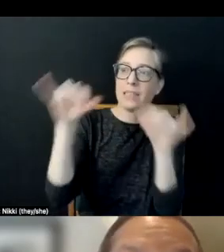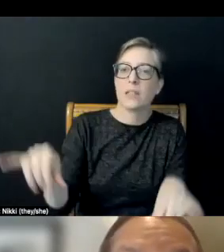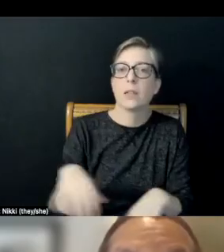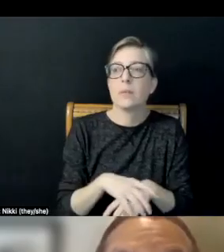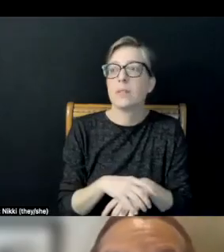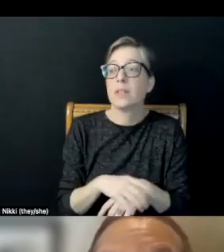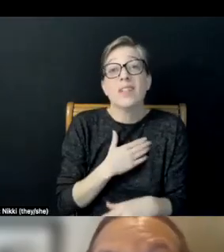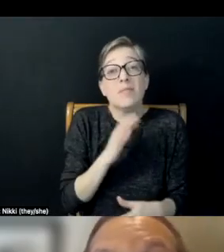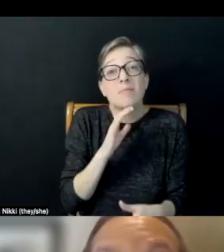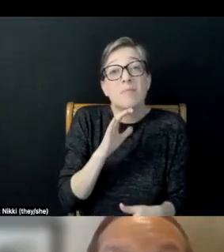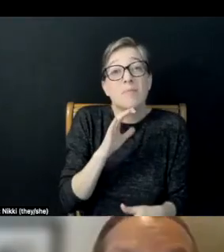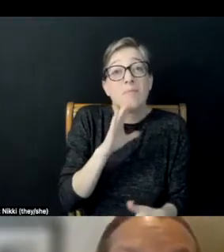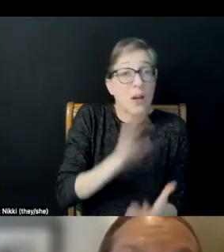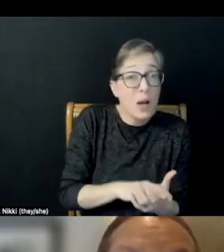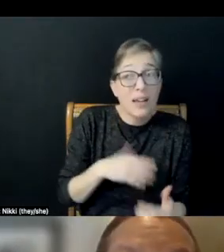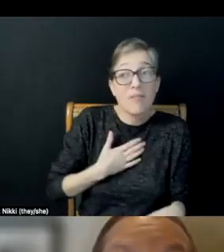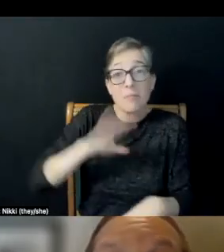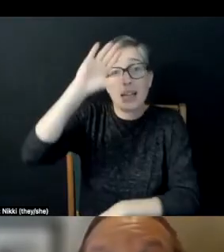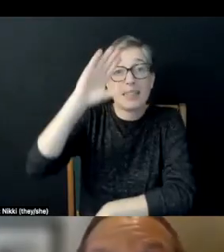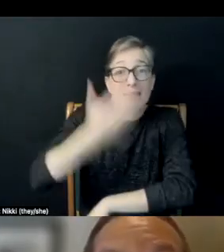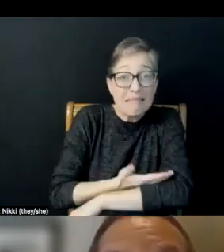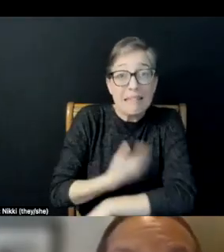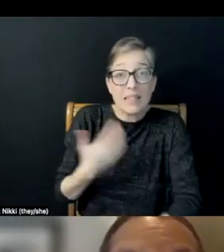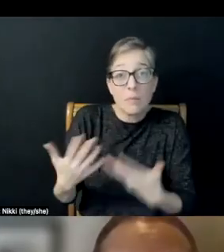would have had to wait it out with that person and hope that after